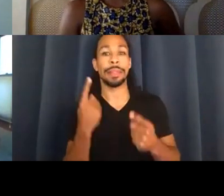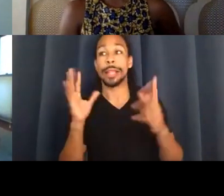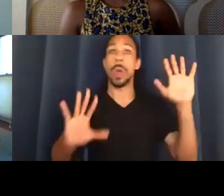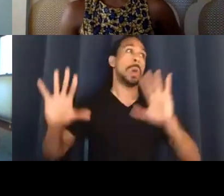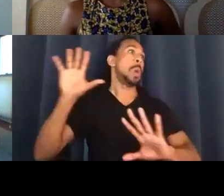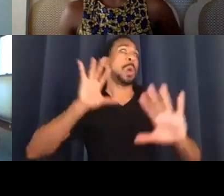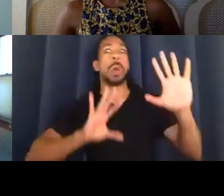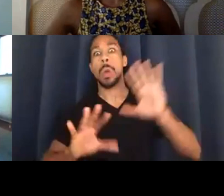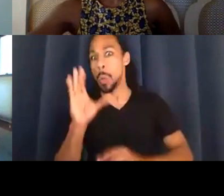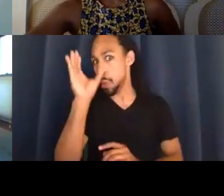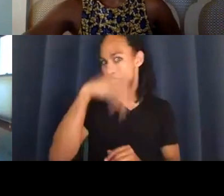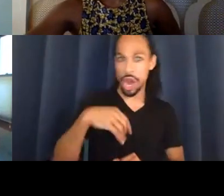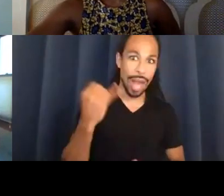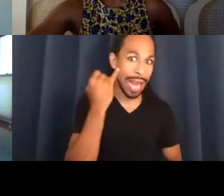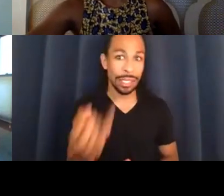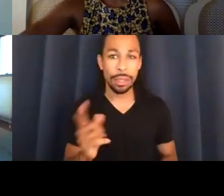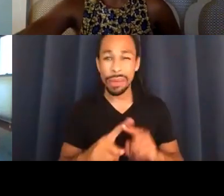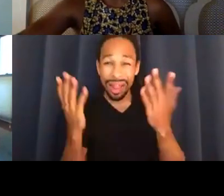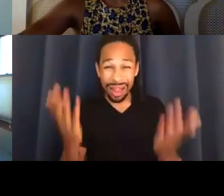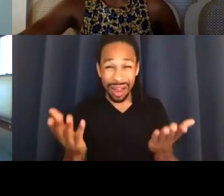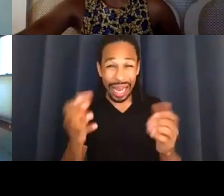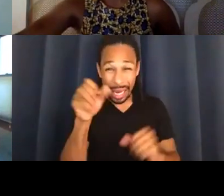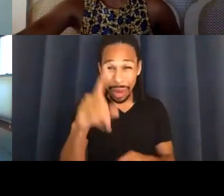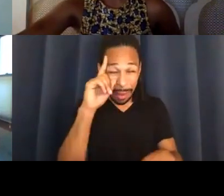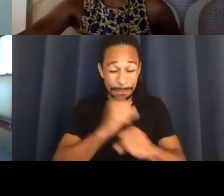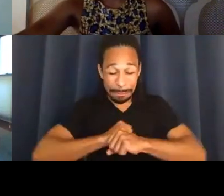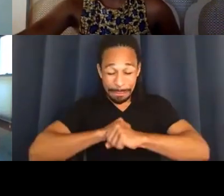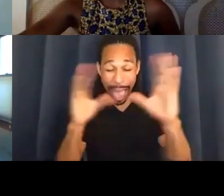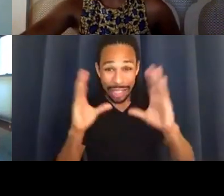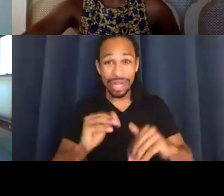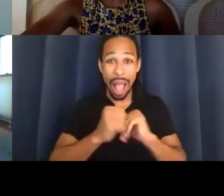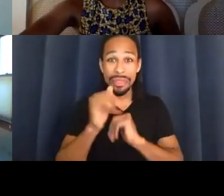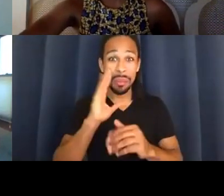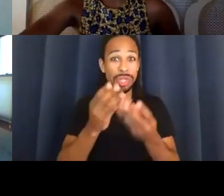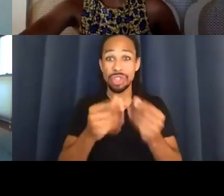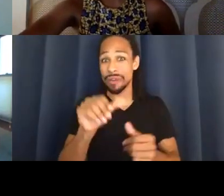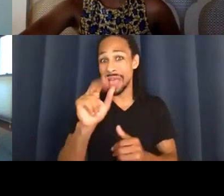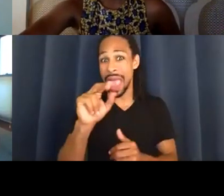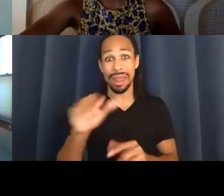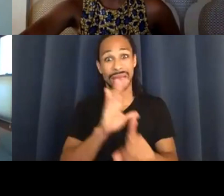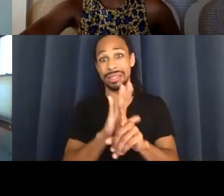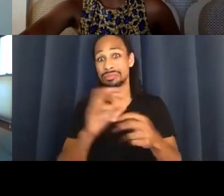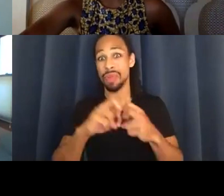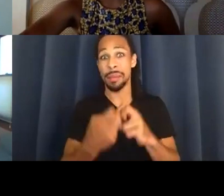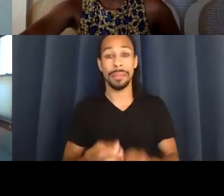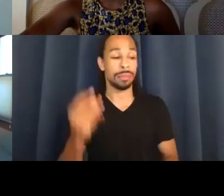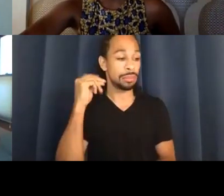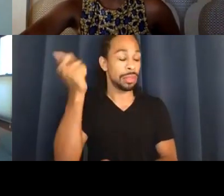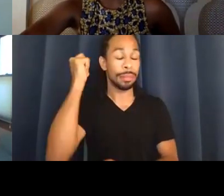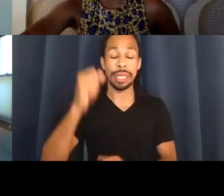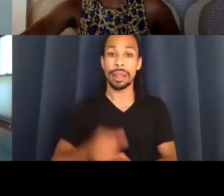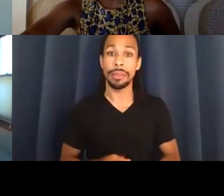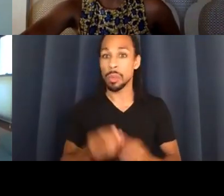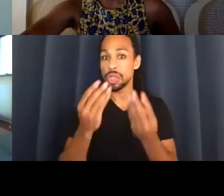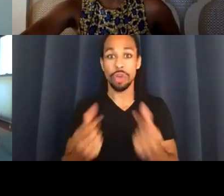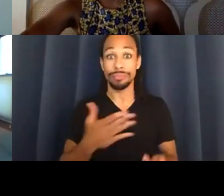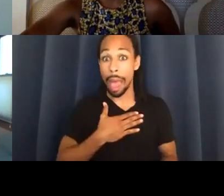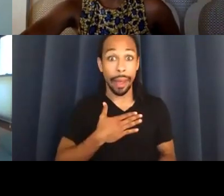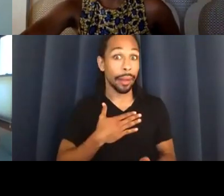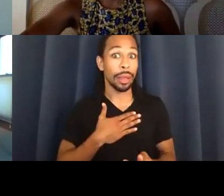just imagine that would solve Anna's problem in a heartbeat. It would solve so many ethical